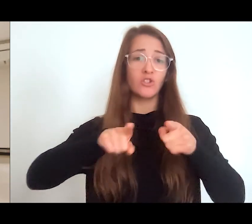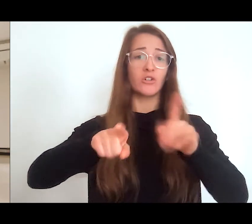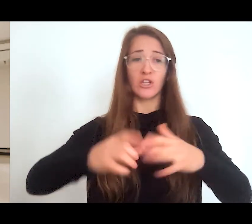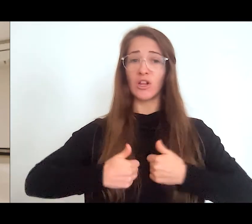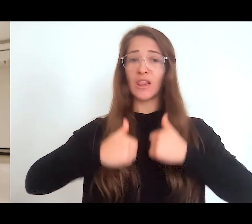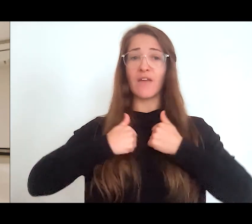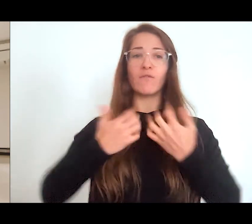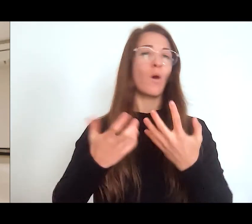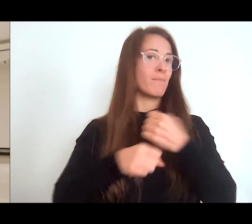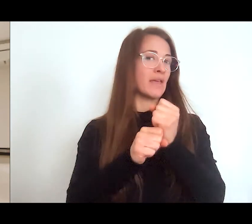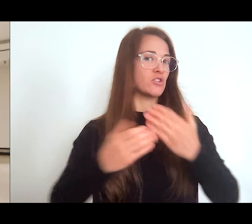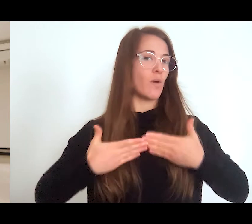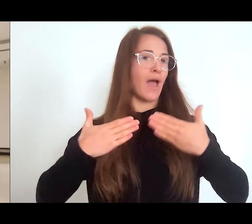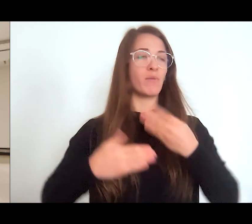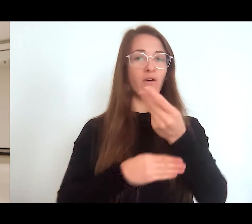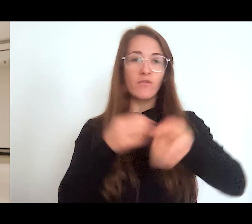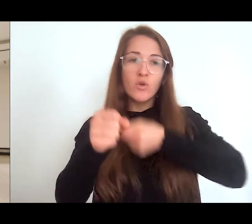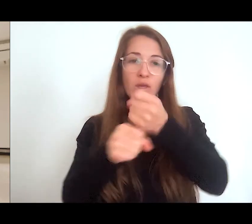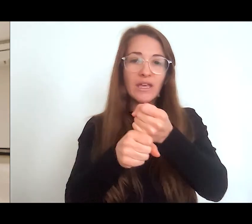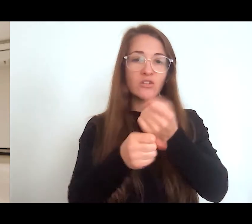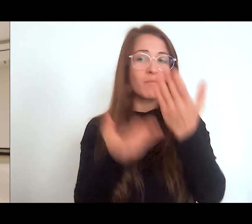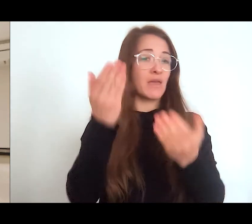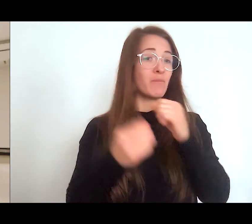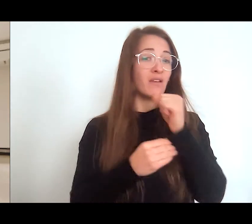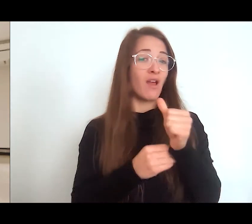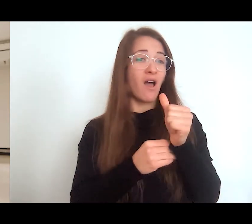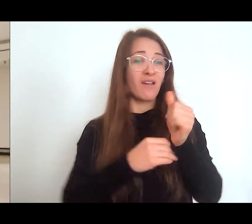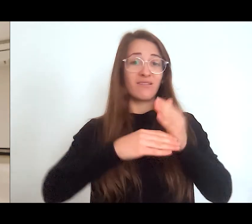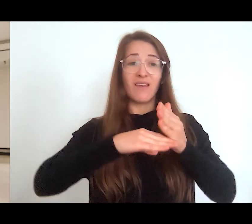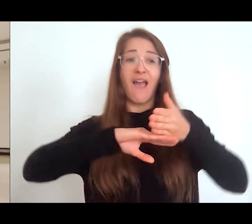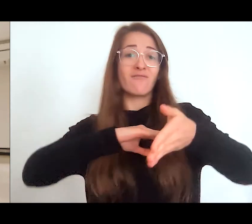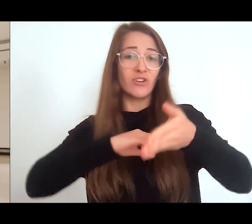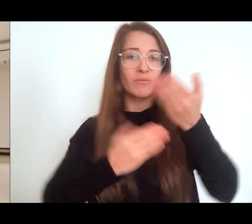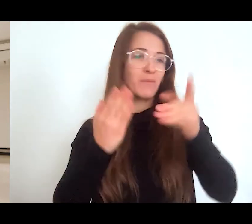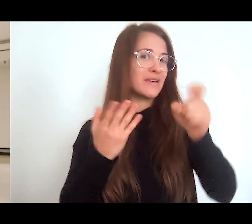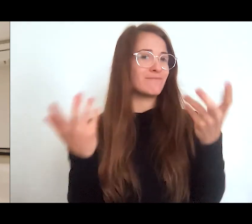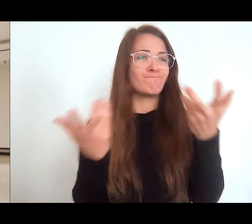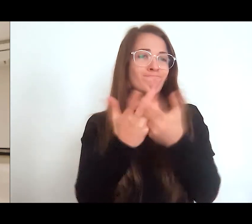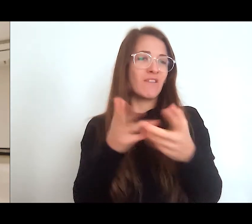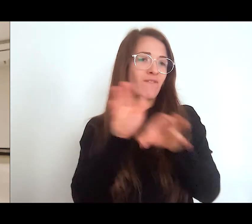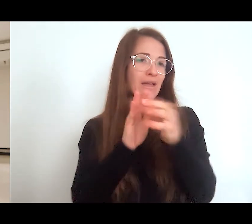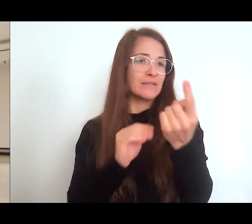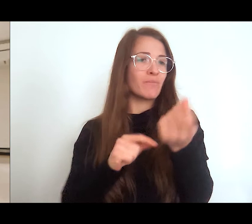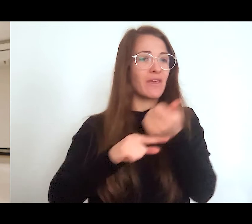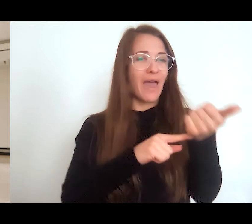HAPPINESS. THAT CAN CHANGE. WHAT MAKES YOU HAPPY FOR A COUPLE OF YEARS MAY NOT AND YOU MAY FIND SOMETHING ELSE.